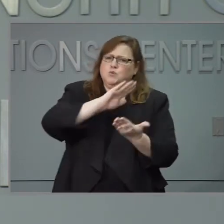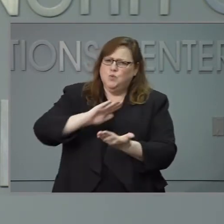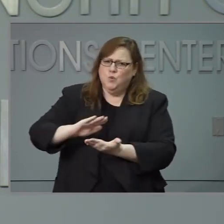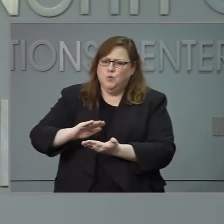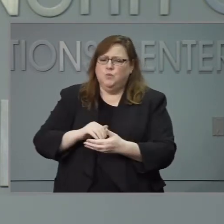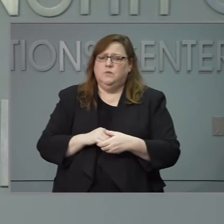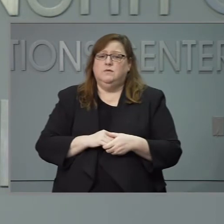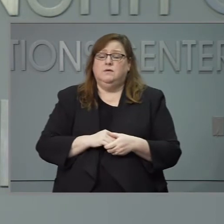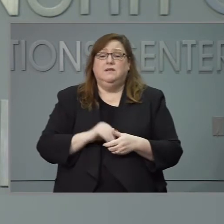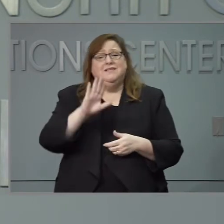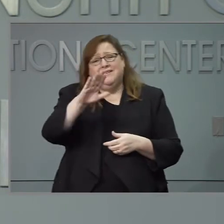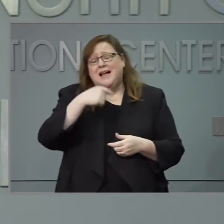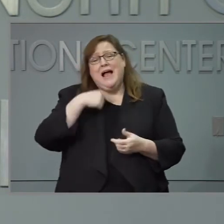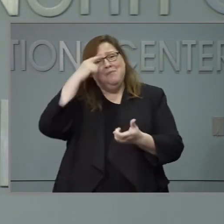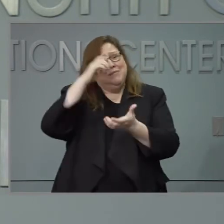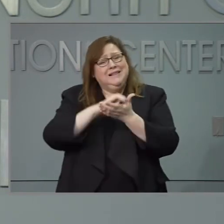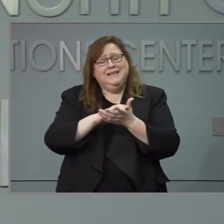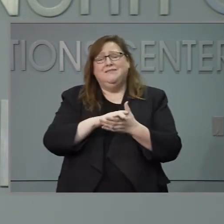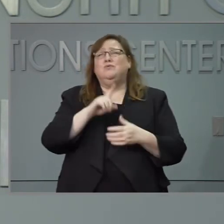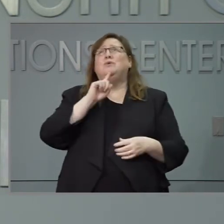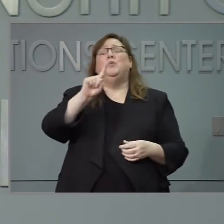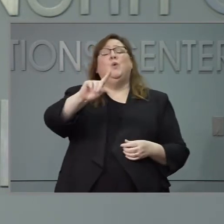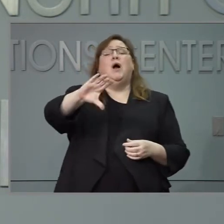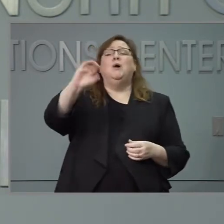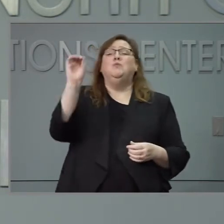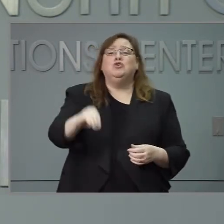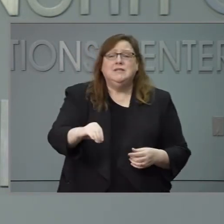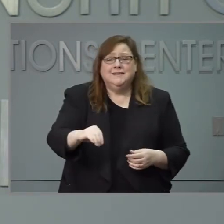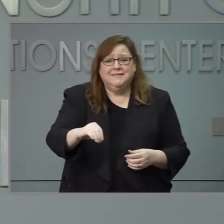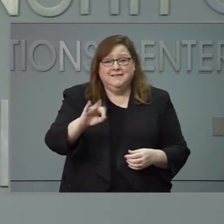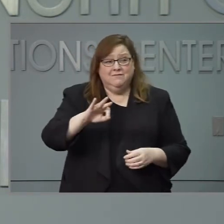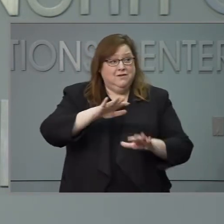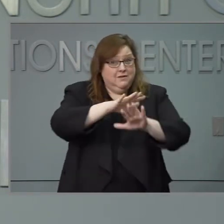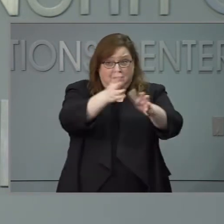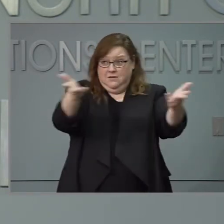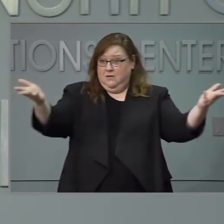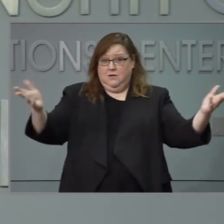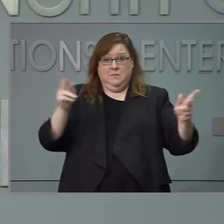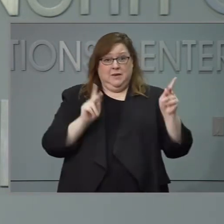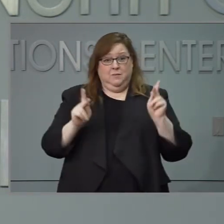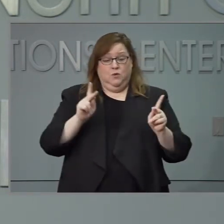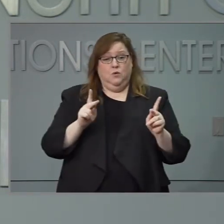SEPA ESO, PORQUE HA VETADO CADA PROYECTO DE AUMENTO PARA LOS